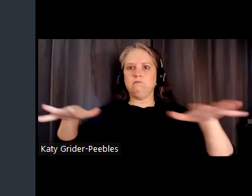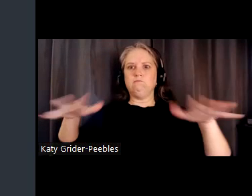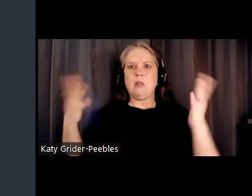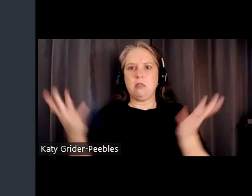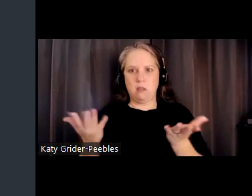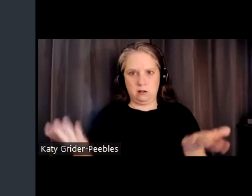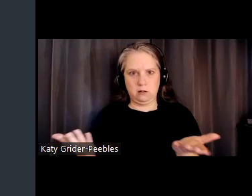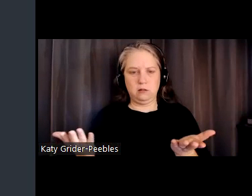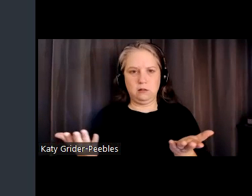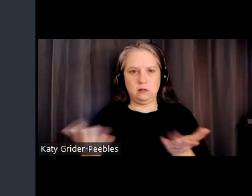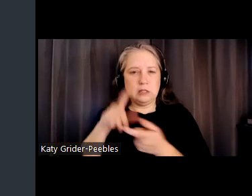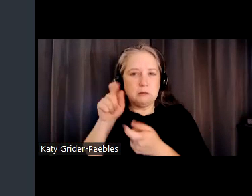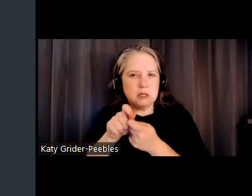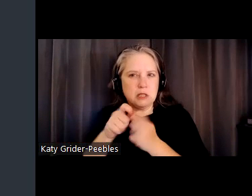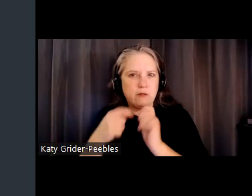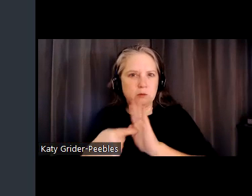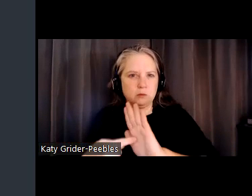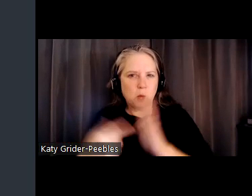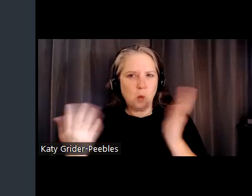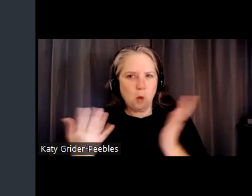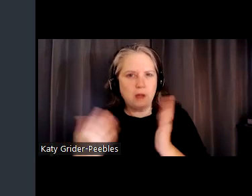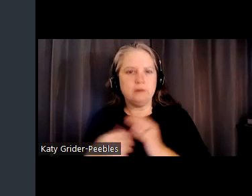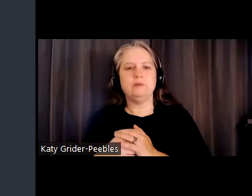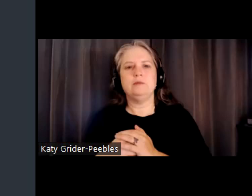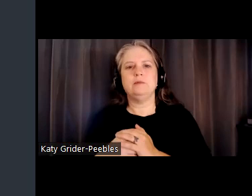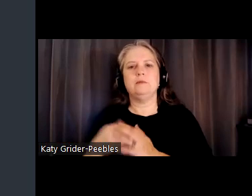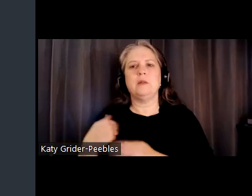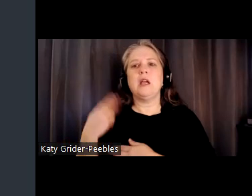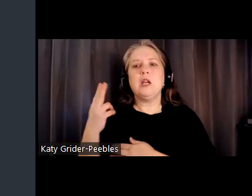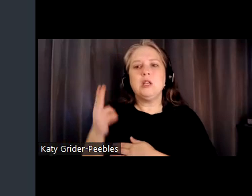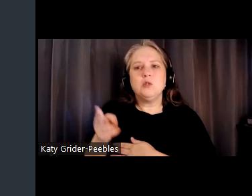attention to historical knowledge -- how much we know about what's happened